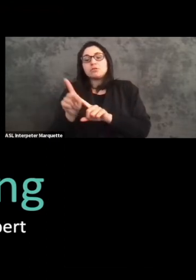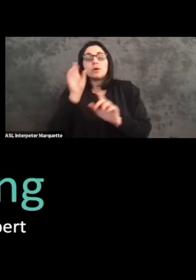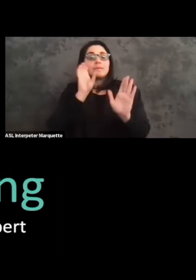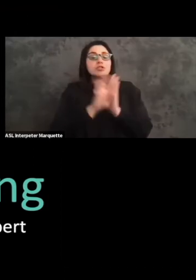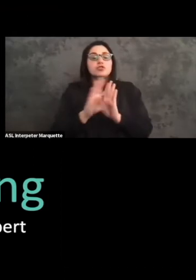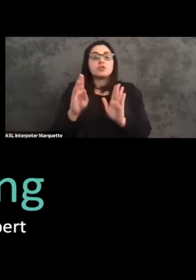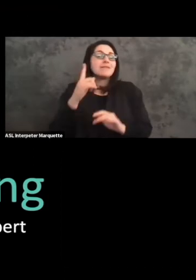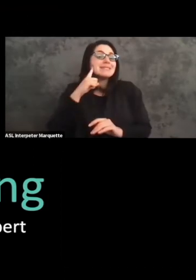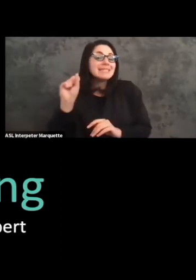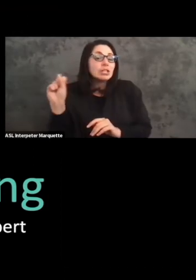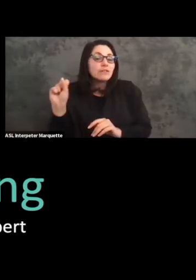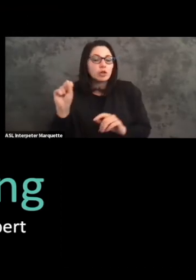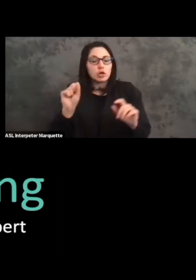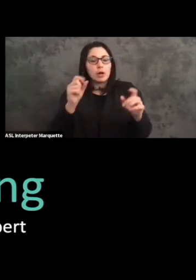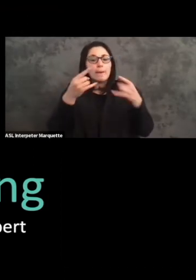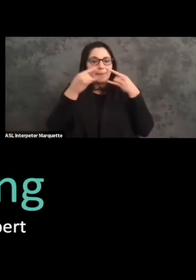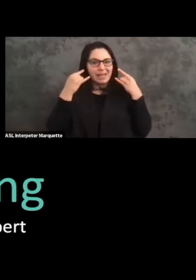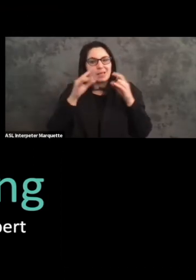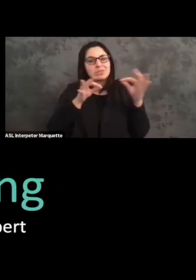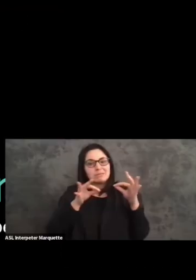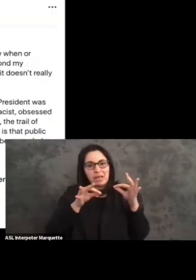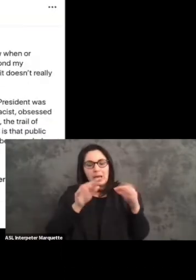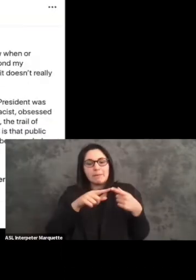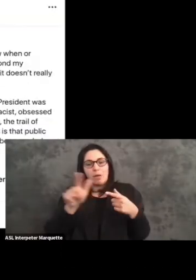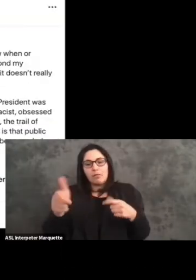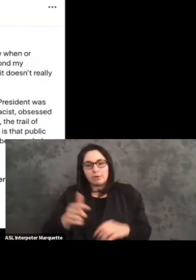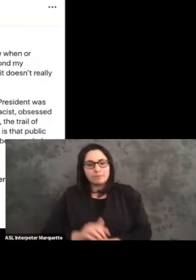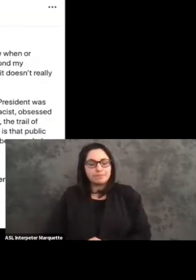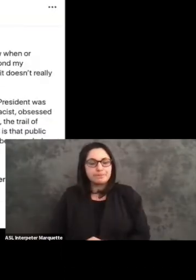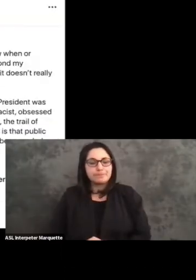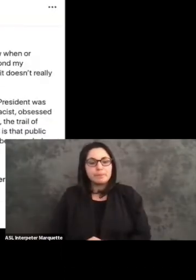the word lingering and my name Pato Hebert. There is also an image of a silver looking